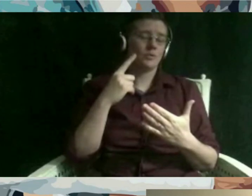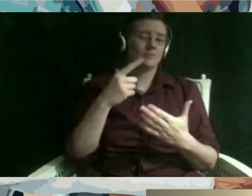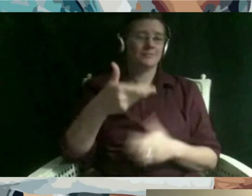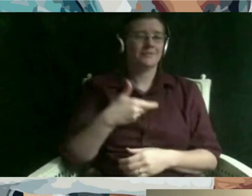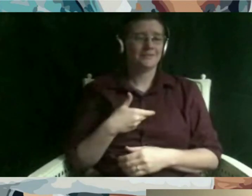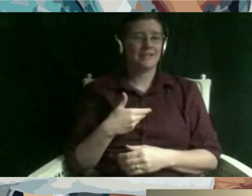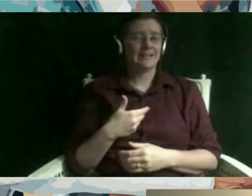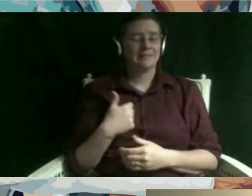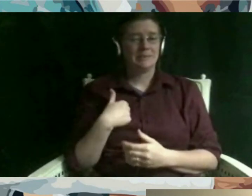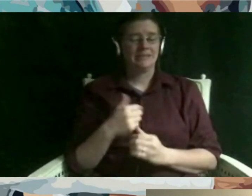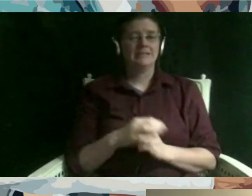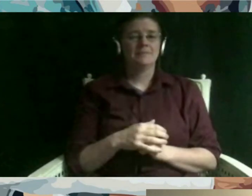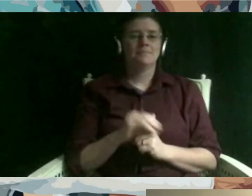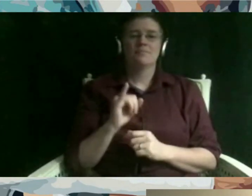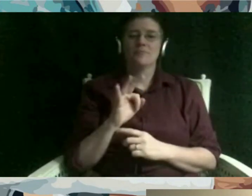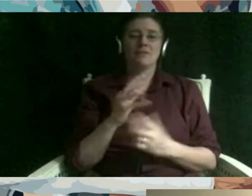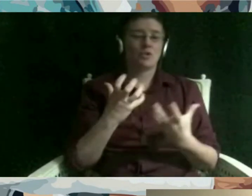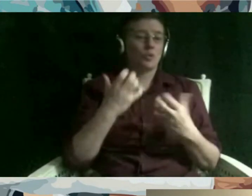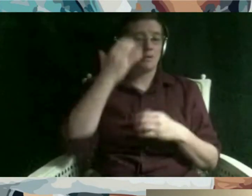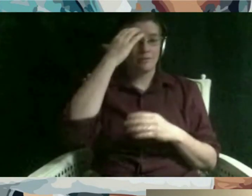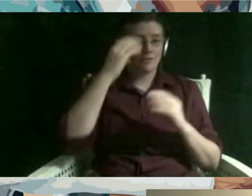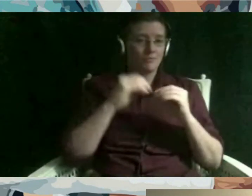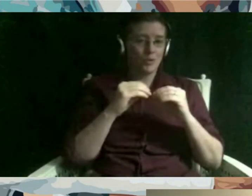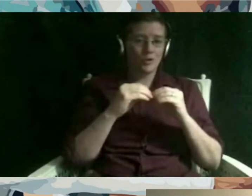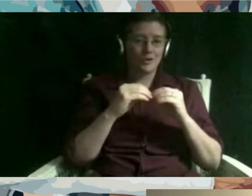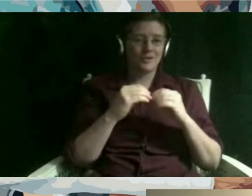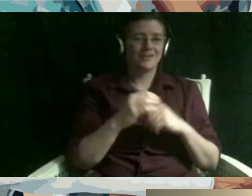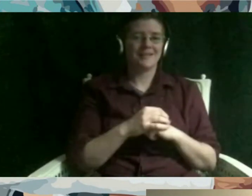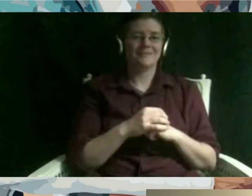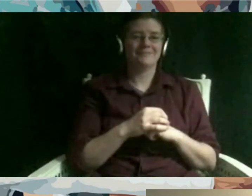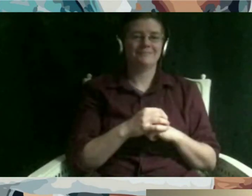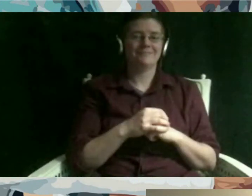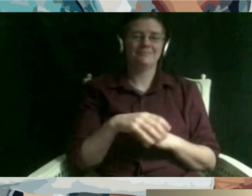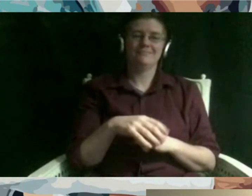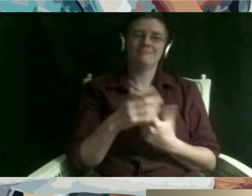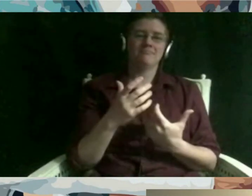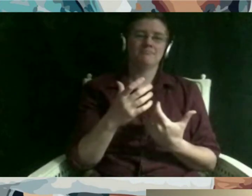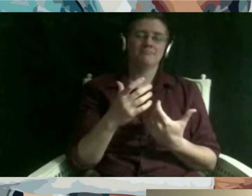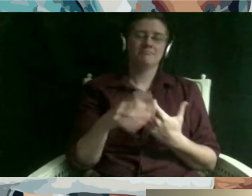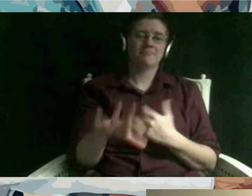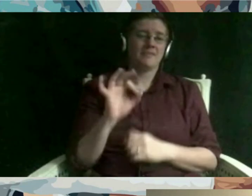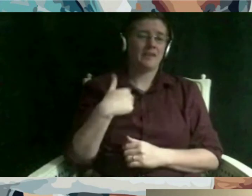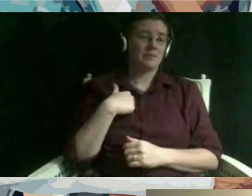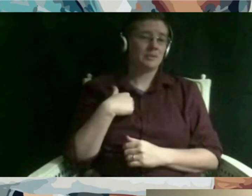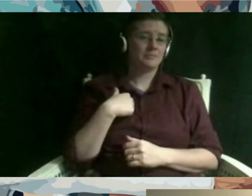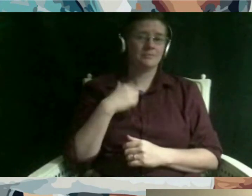and uh if you ever want to know anything more look me up and uh you can have a conversation